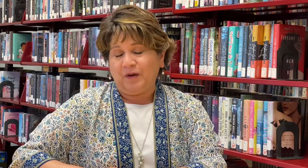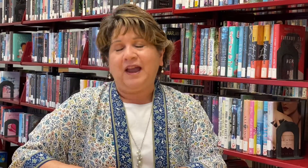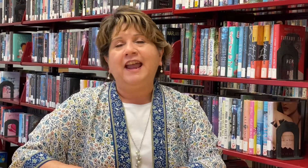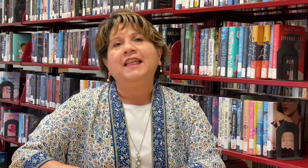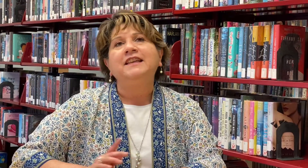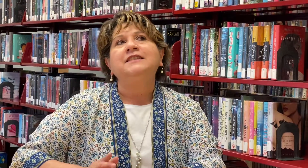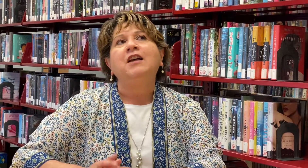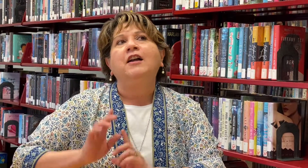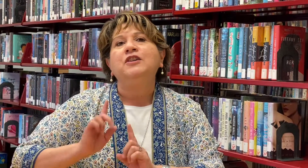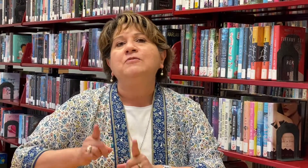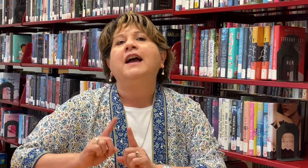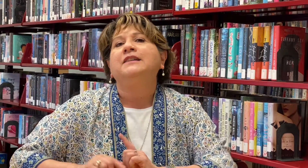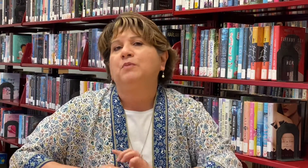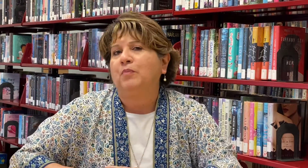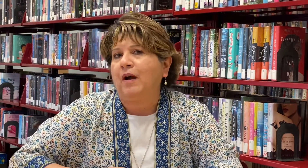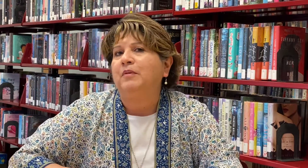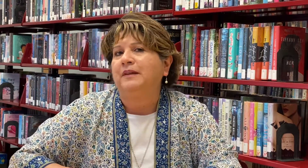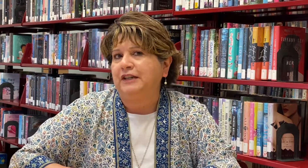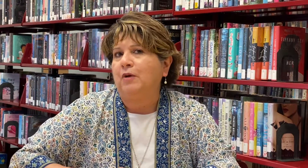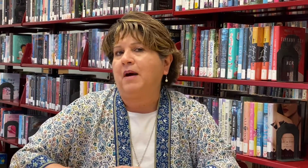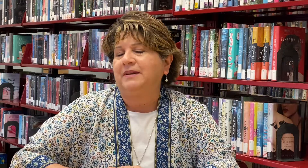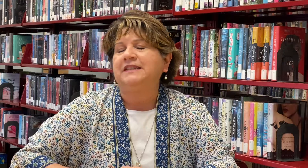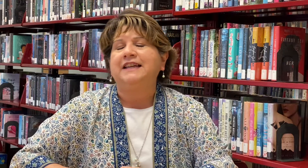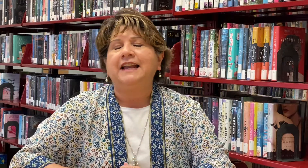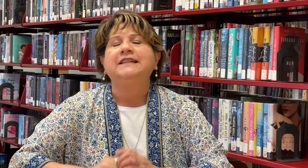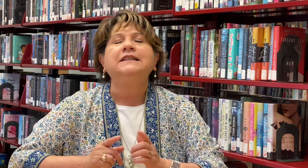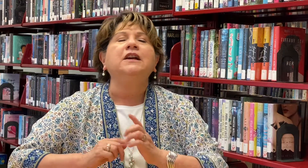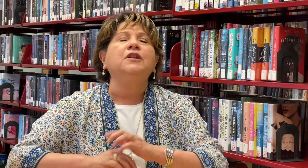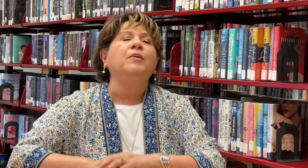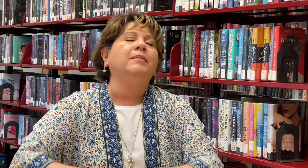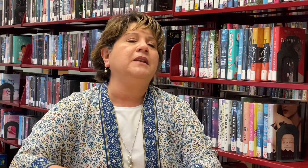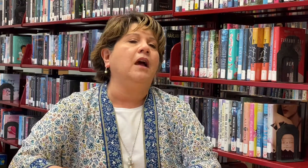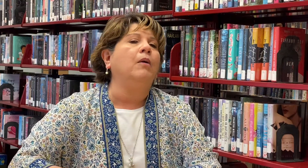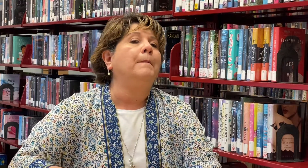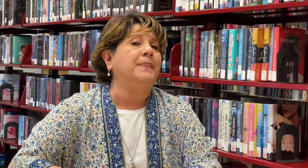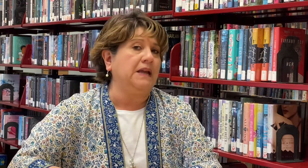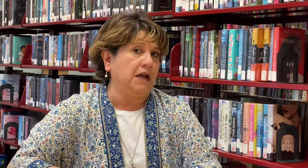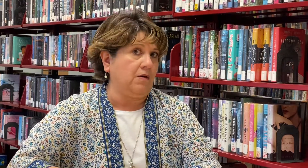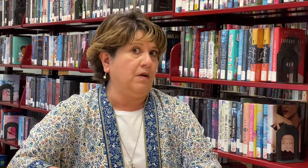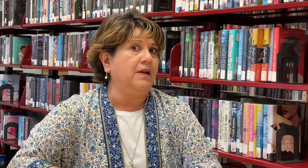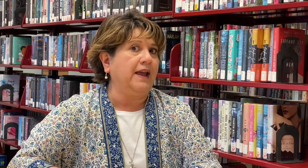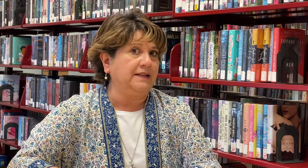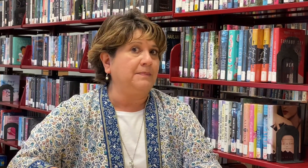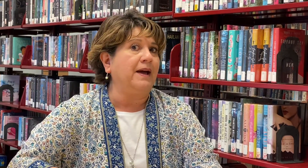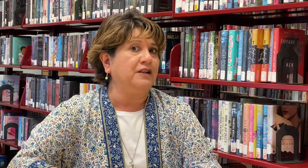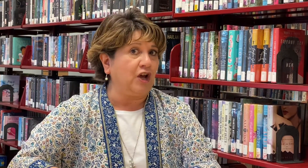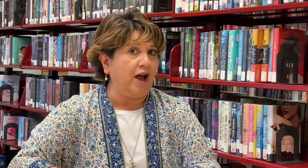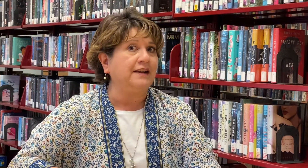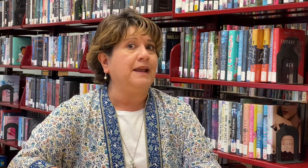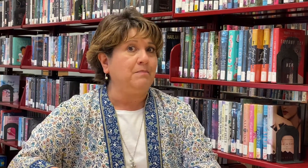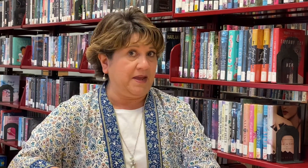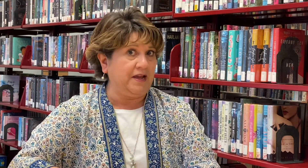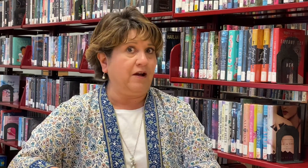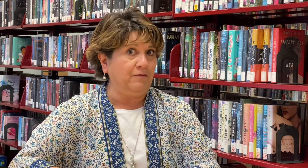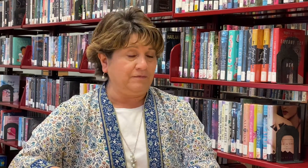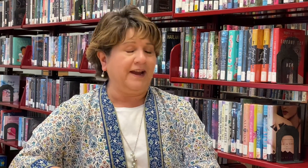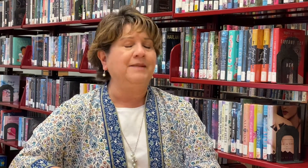and this song you guys will probably know, mommies and daddies. This one you'll probably know: B-I-N-G-O. Okay it's about a dog named Bingo, right,